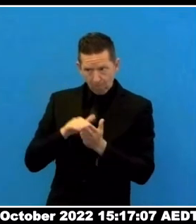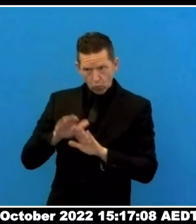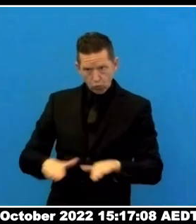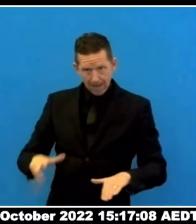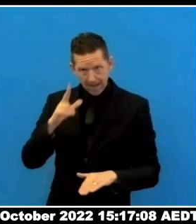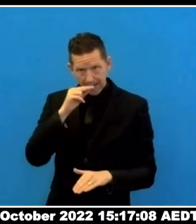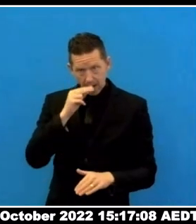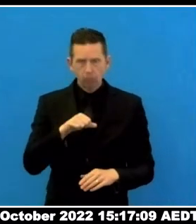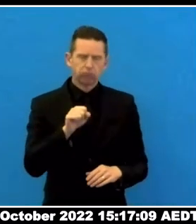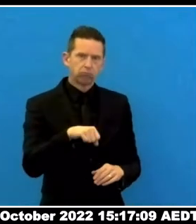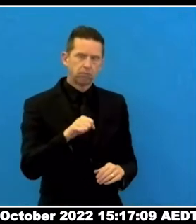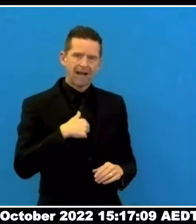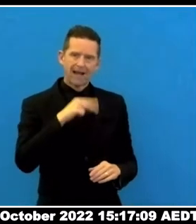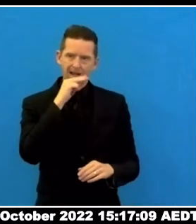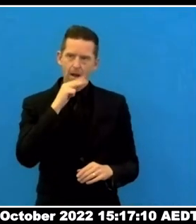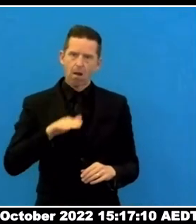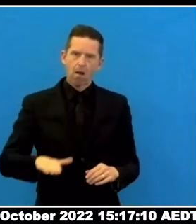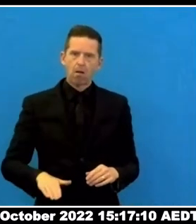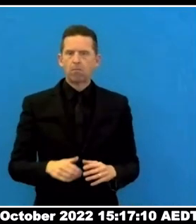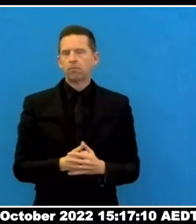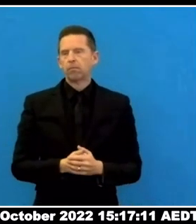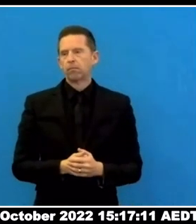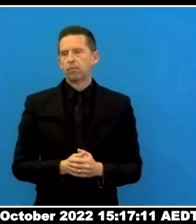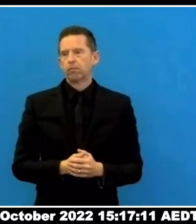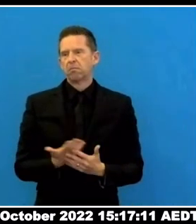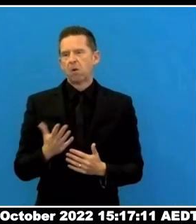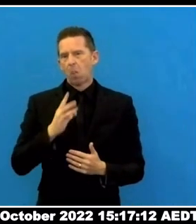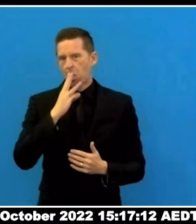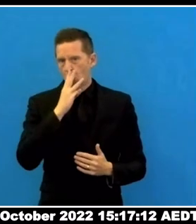Yes, my youngest one was like 3 years old.